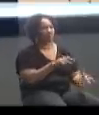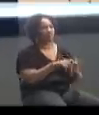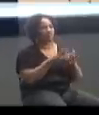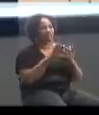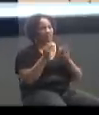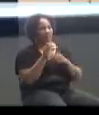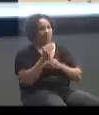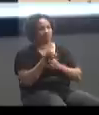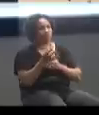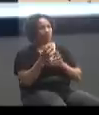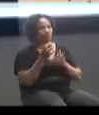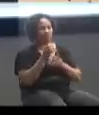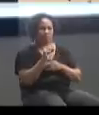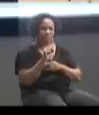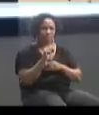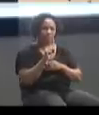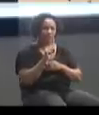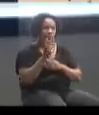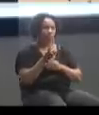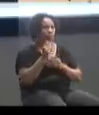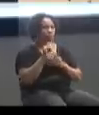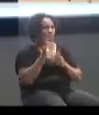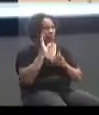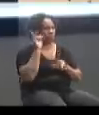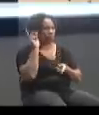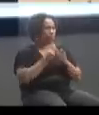SOFTWARE THAT WILL REDUCE OUR TECHNOLOGY RELATED ENERGY CONSUMPTION.